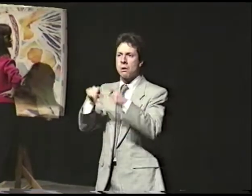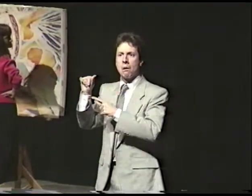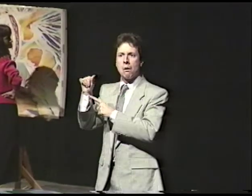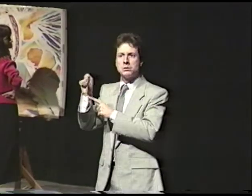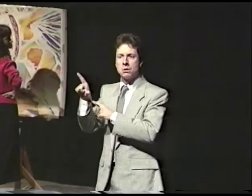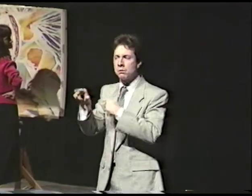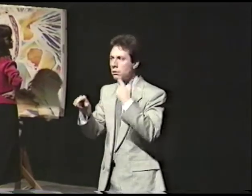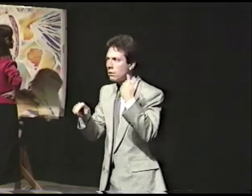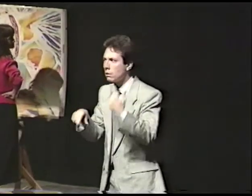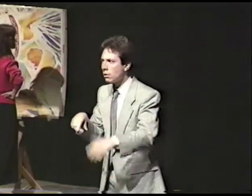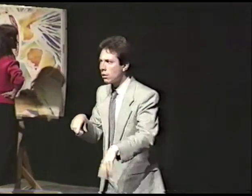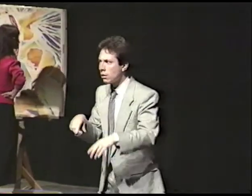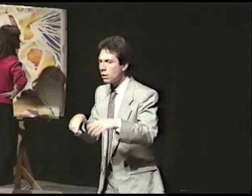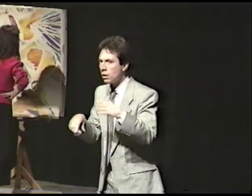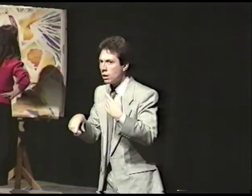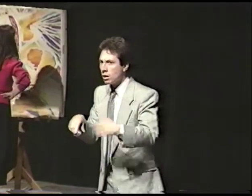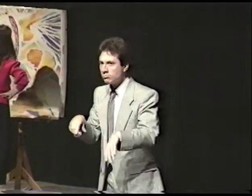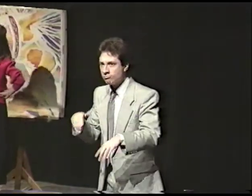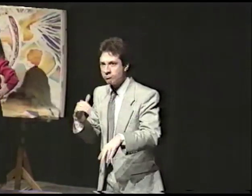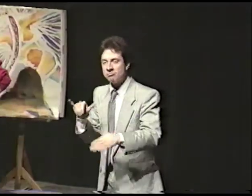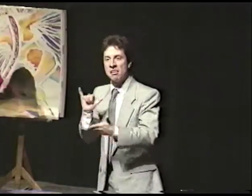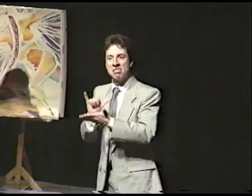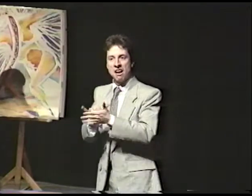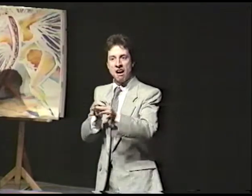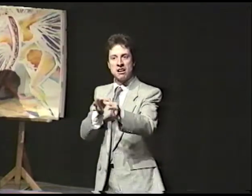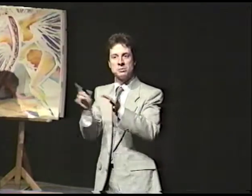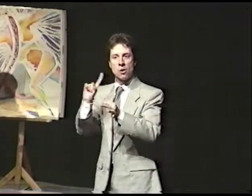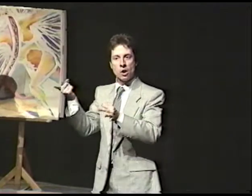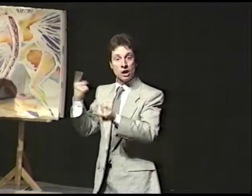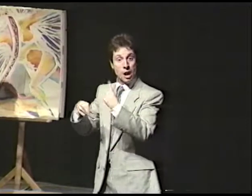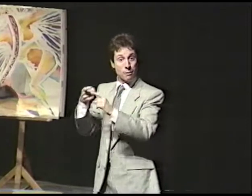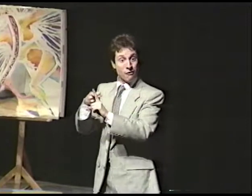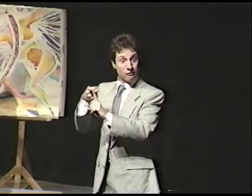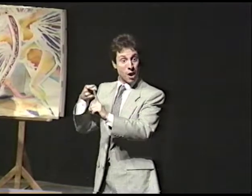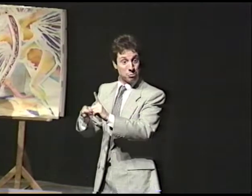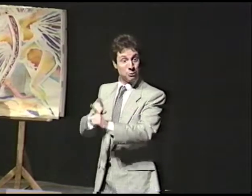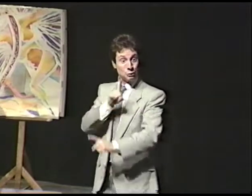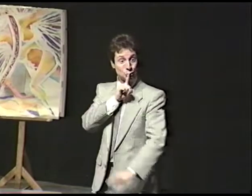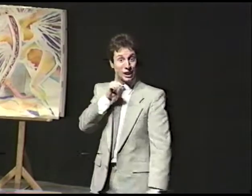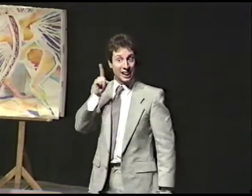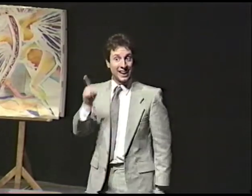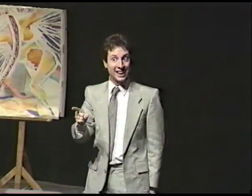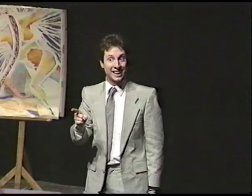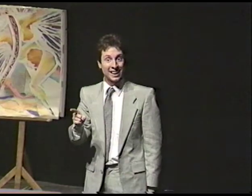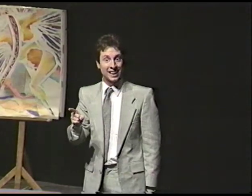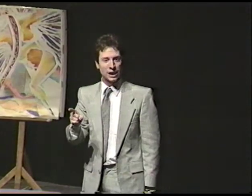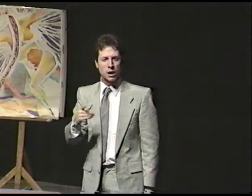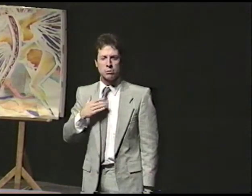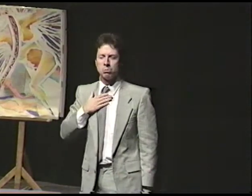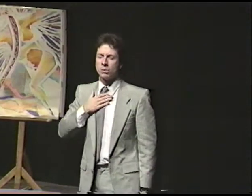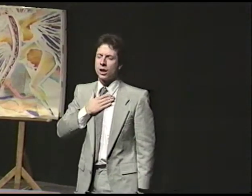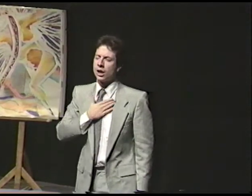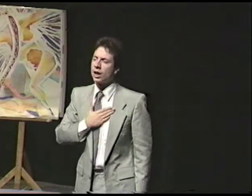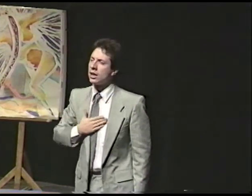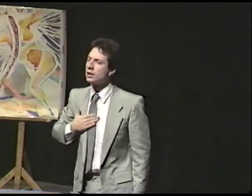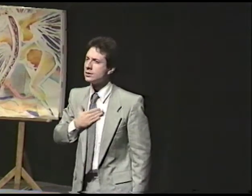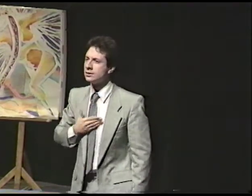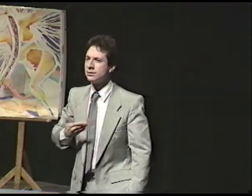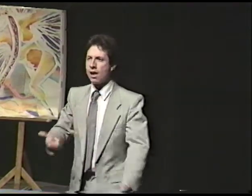never experienced myself being prohibited from using ASL. So that's where he's coming from.